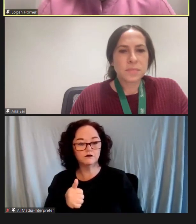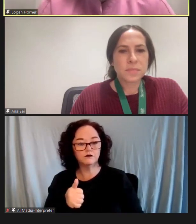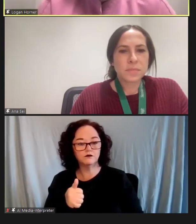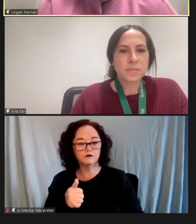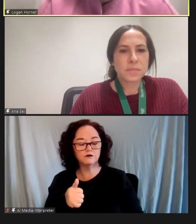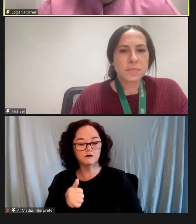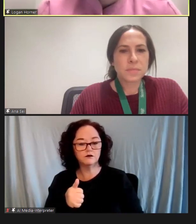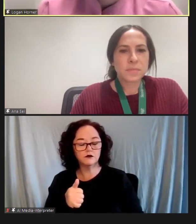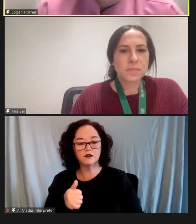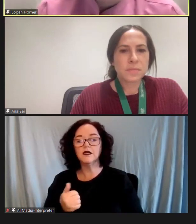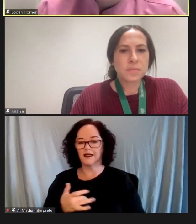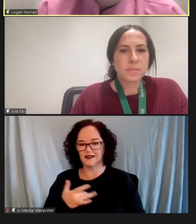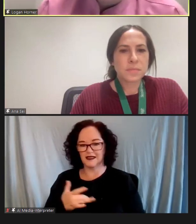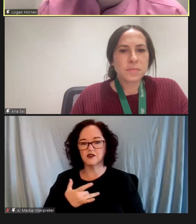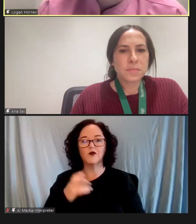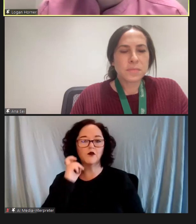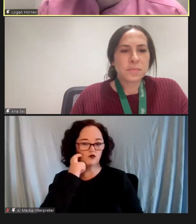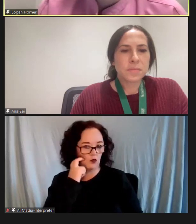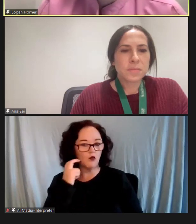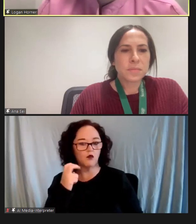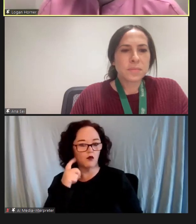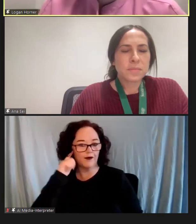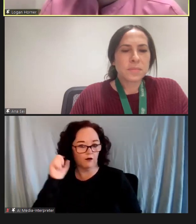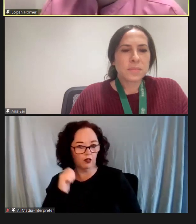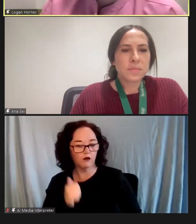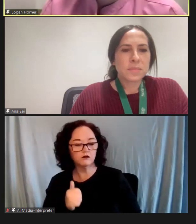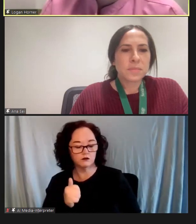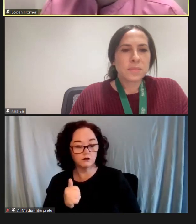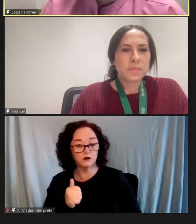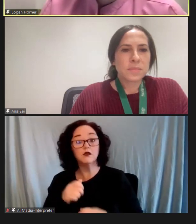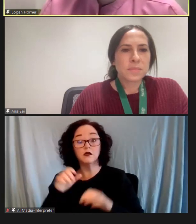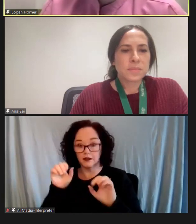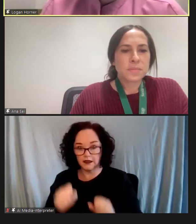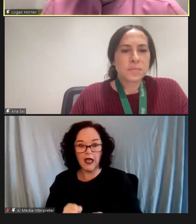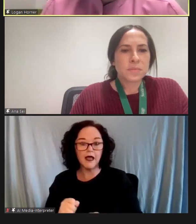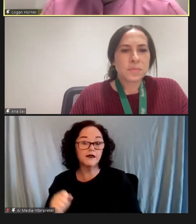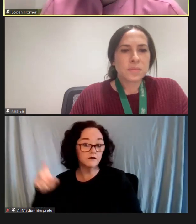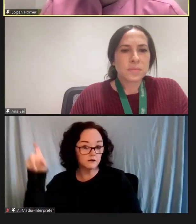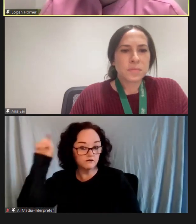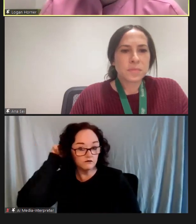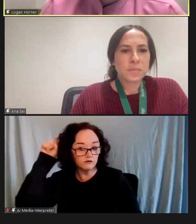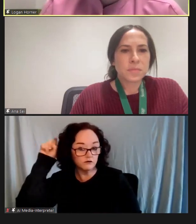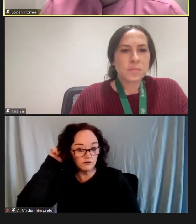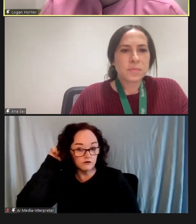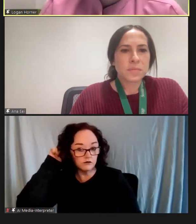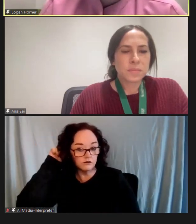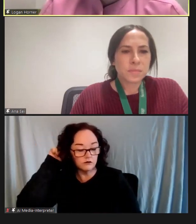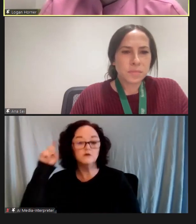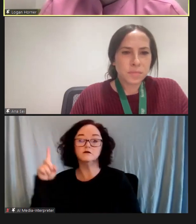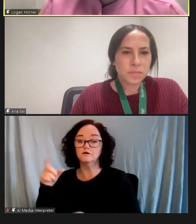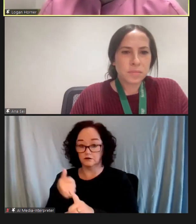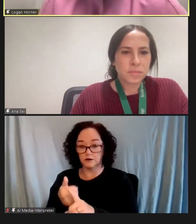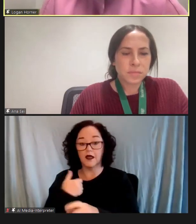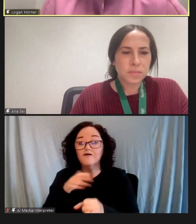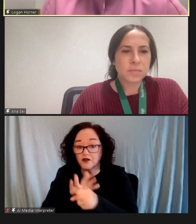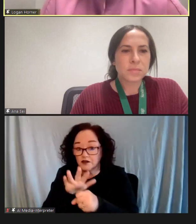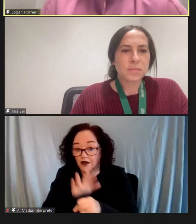neural hearing loss that we can actually fit with a hearing aid so they have